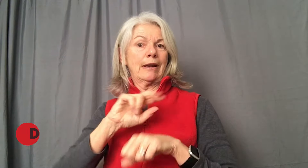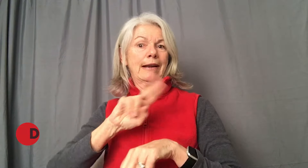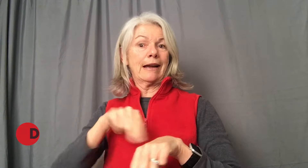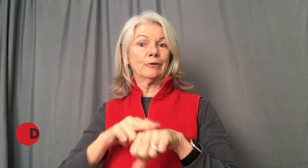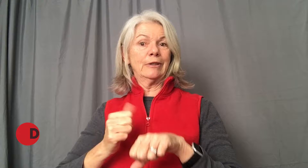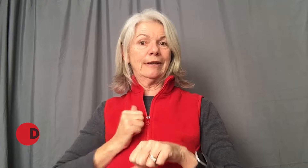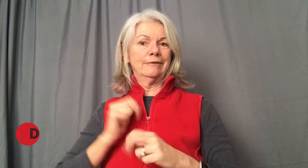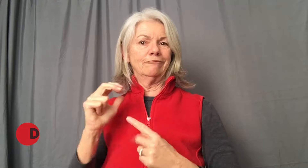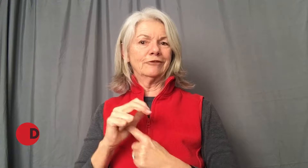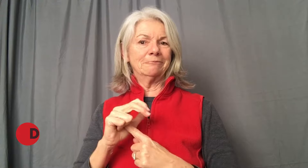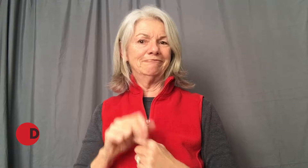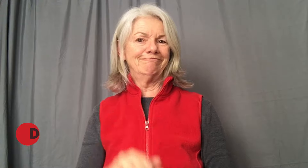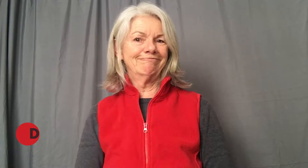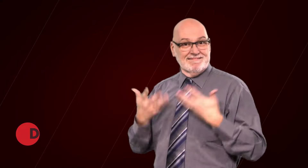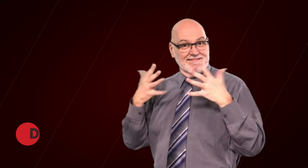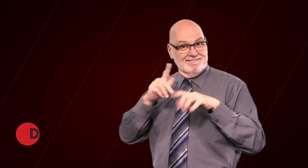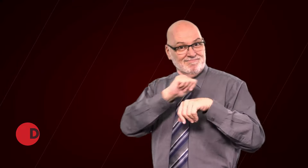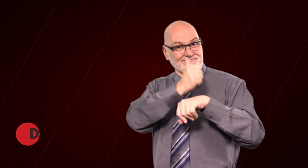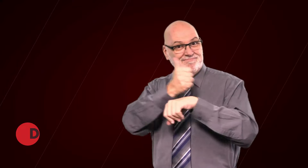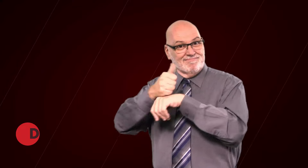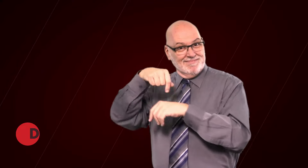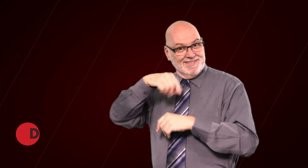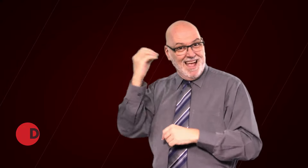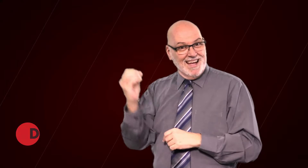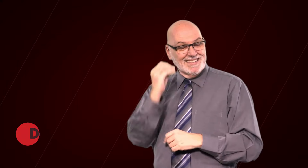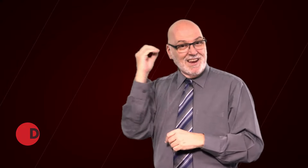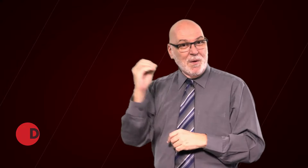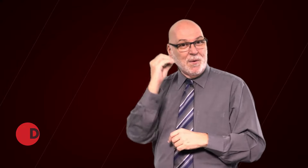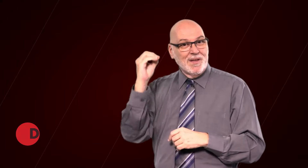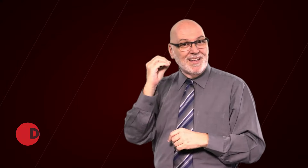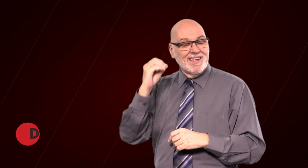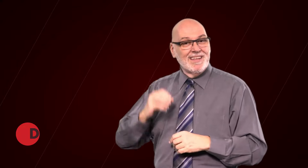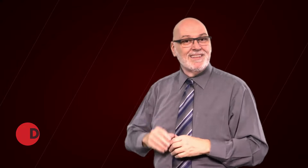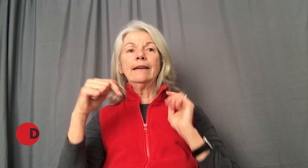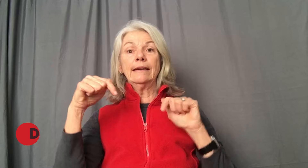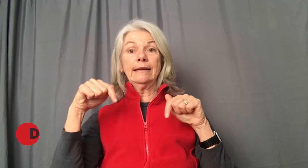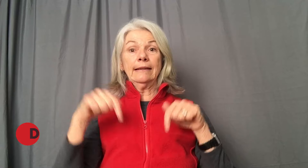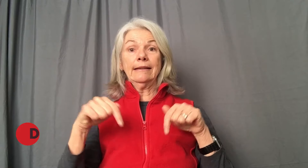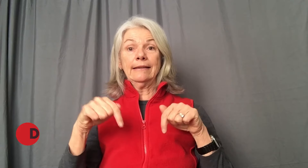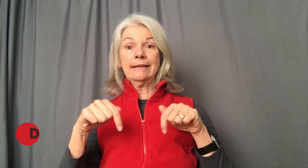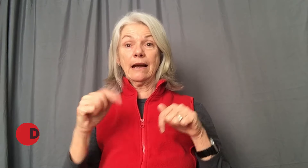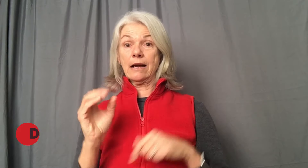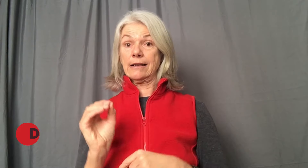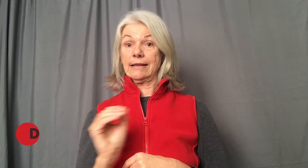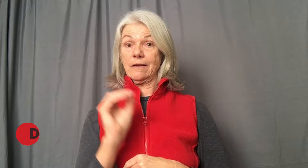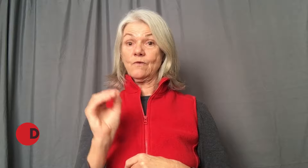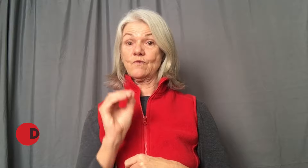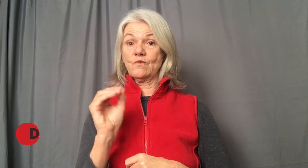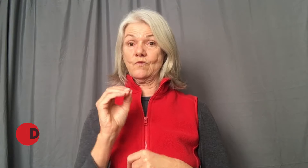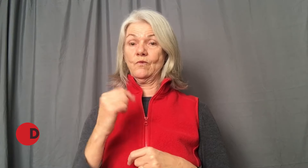a national championship game soon. [Anselmo]: What have you done in Ontario? In Ontario,